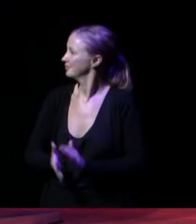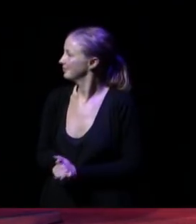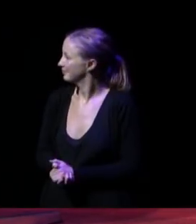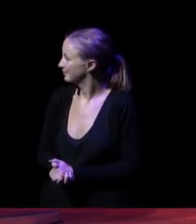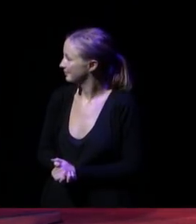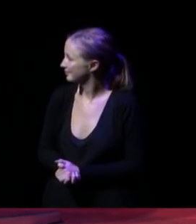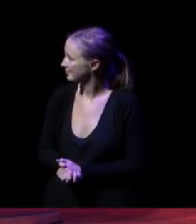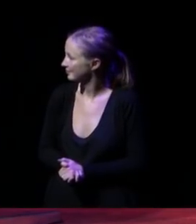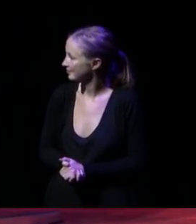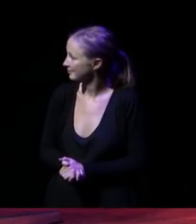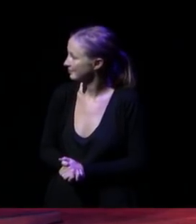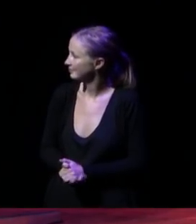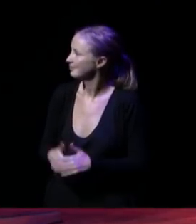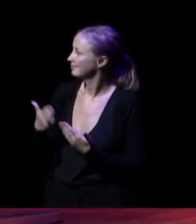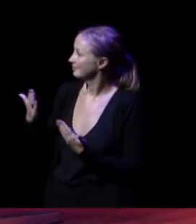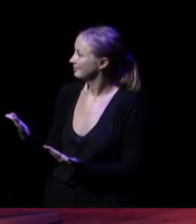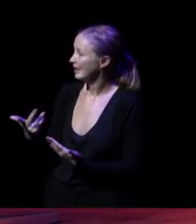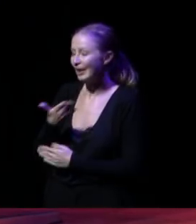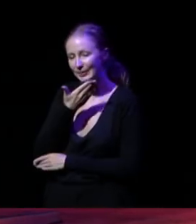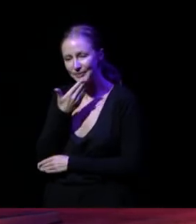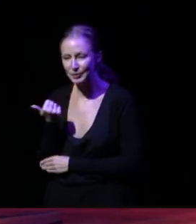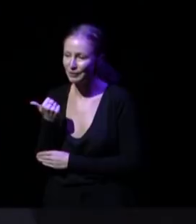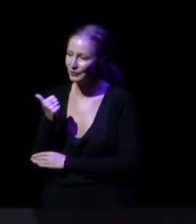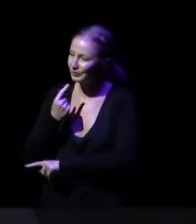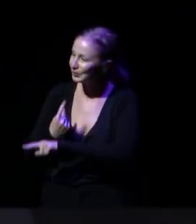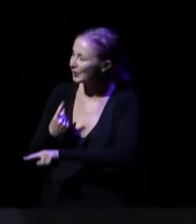Well, Rebecca Walker, that was a very beautiful talk. Thank you. You're welcome.